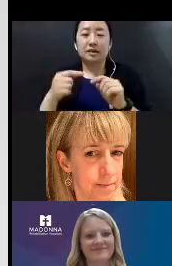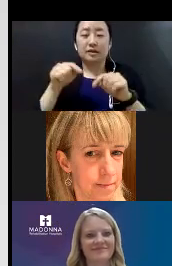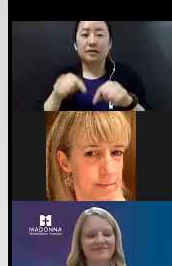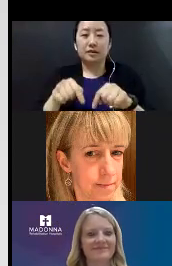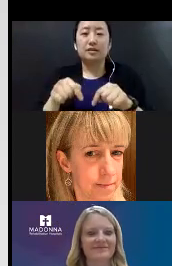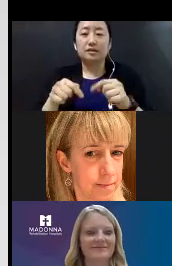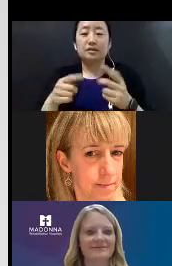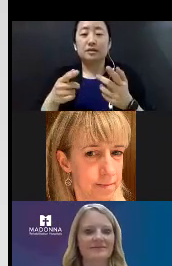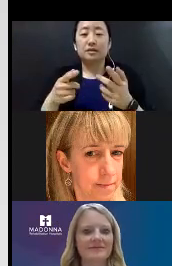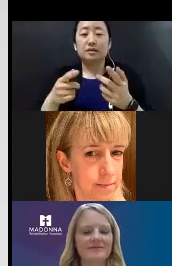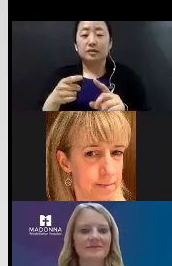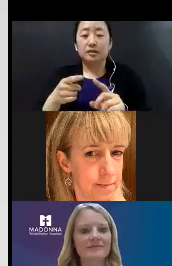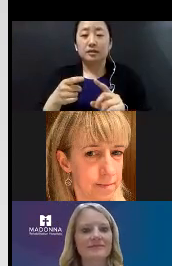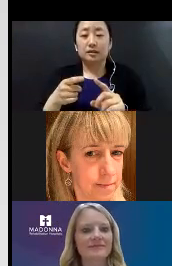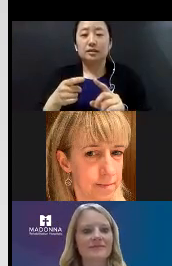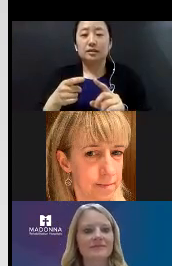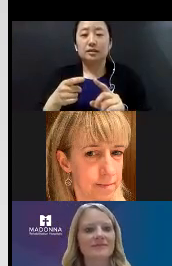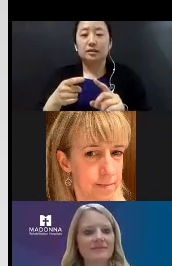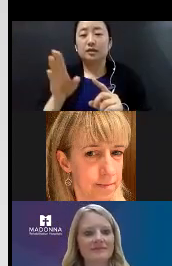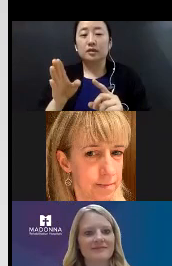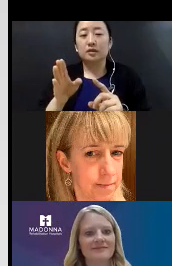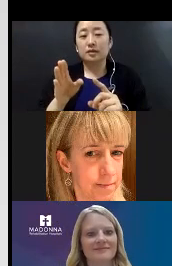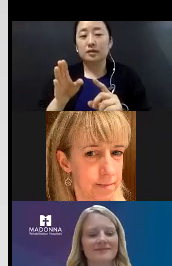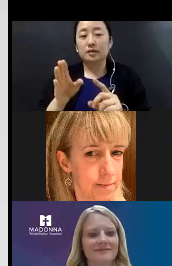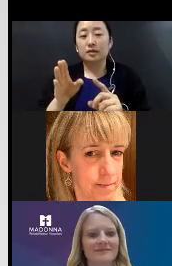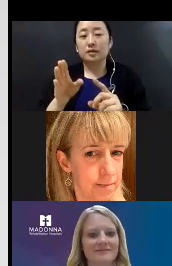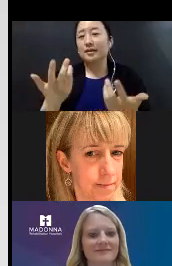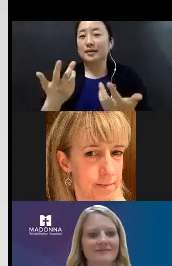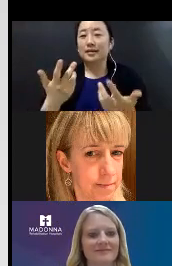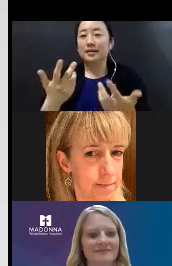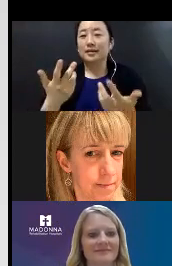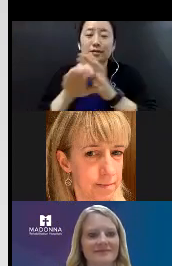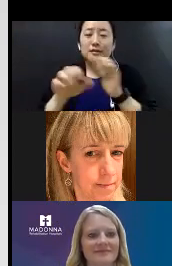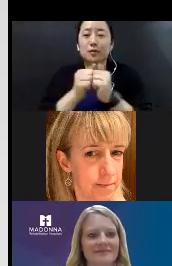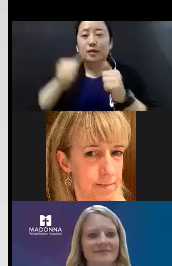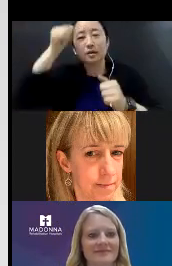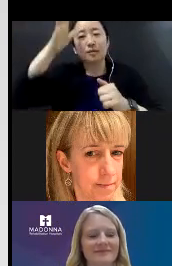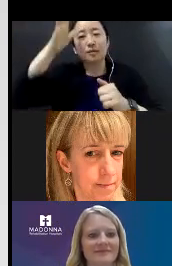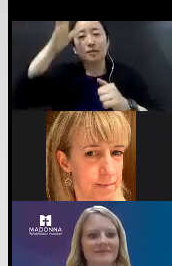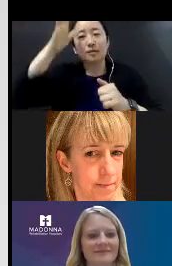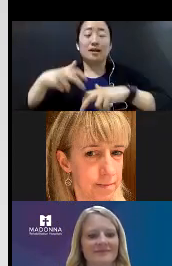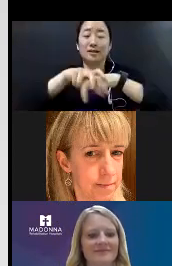GENTLEMAN LAYING ON A COUCH WITH A DOG ON HIS CHEST, JUST KIND OF NONRELEVANT PICTURES, BUT